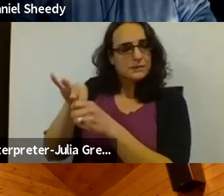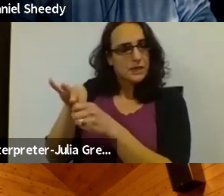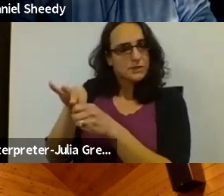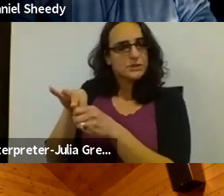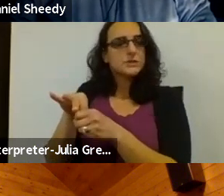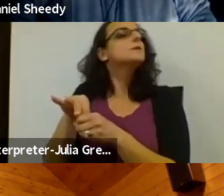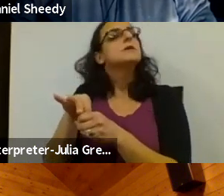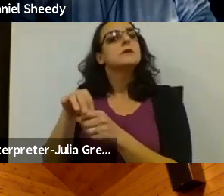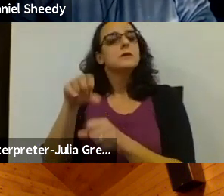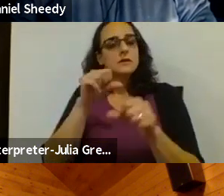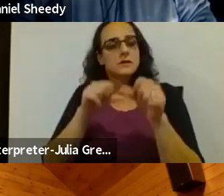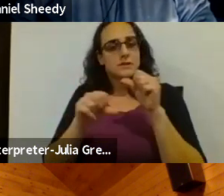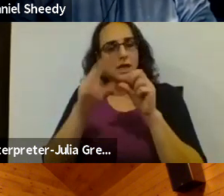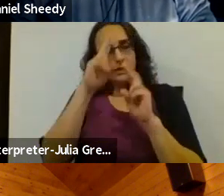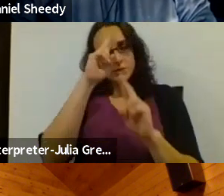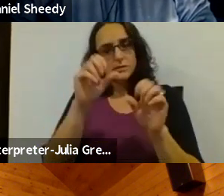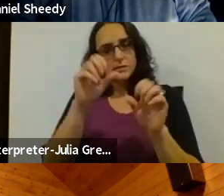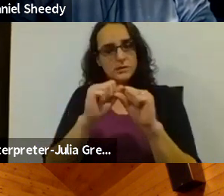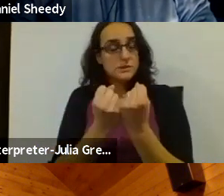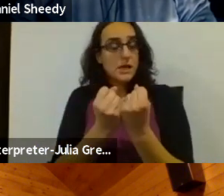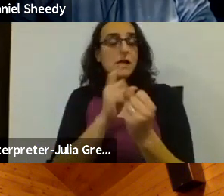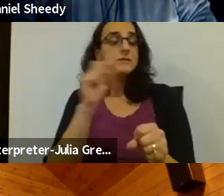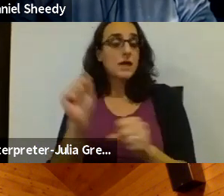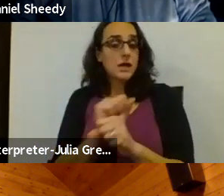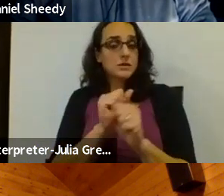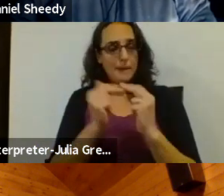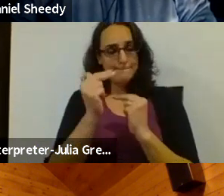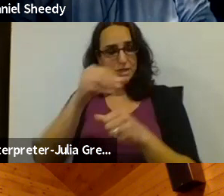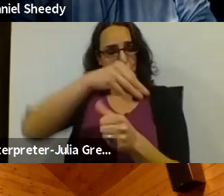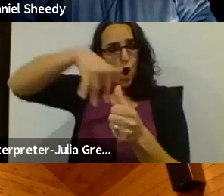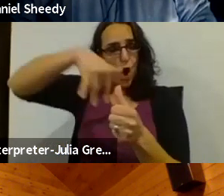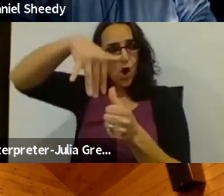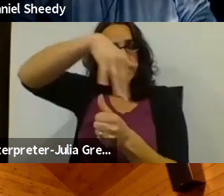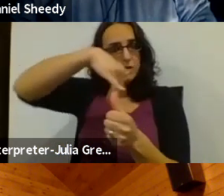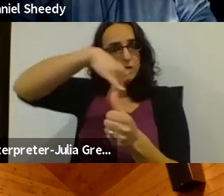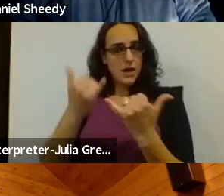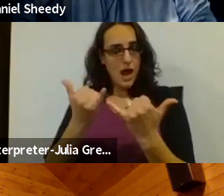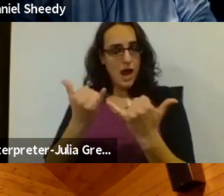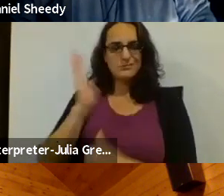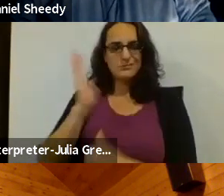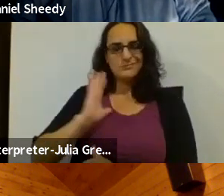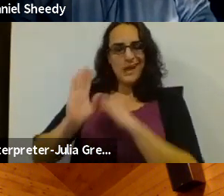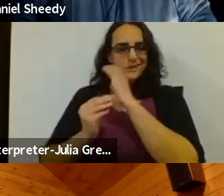Zoe Duran: Science honor society is actually able to build gardens now because they didn't get to do in the spring. So that's pretty exciting for them.